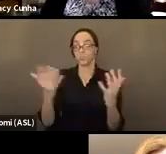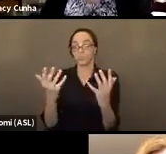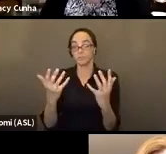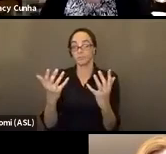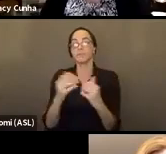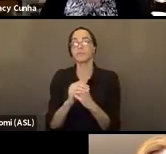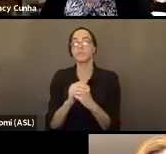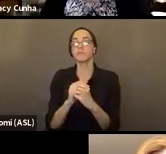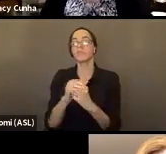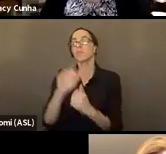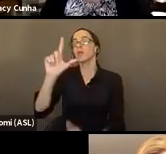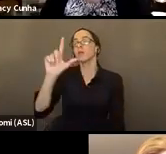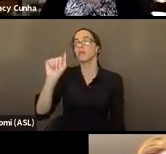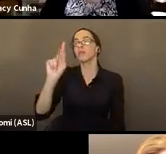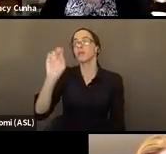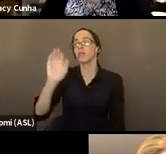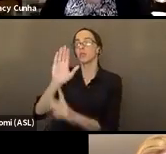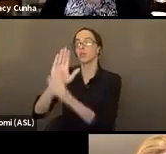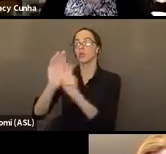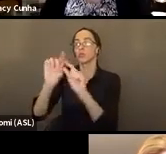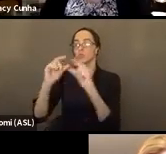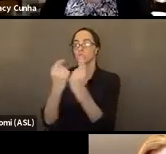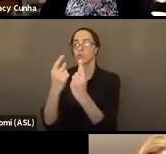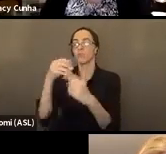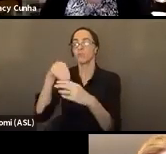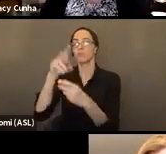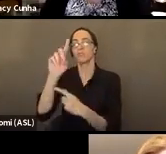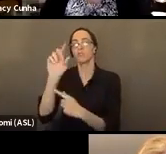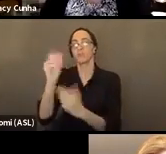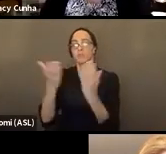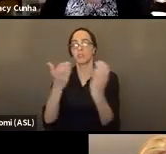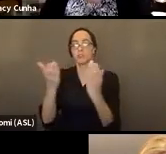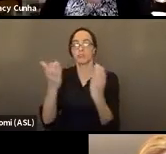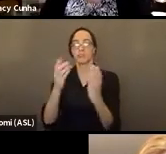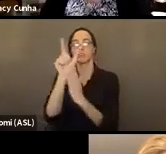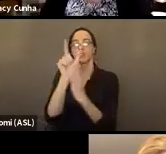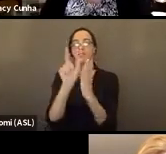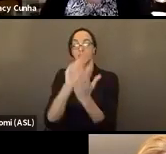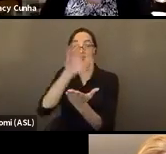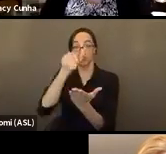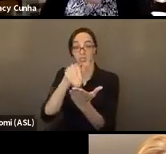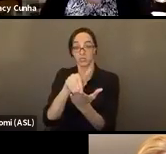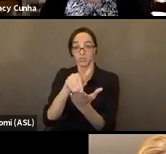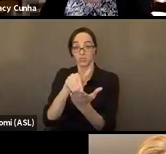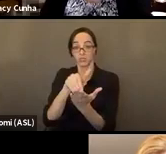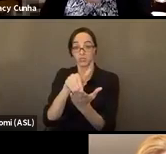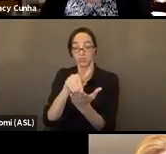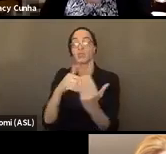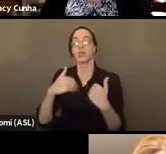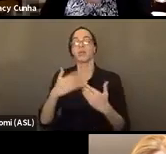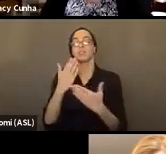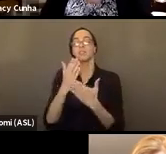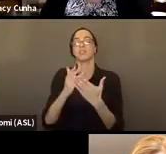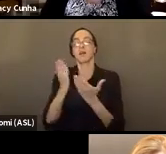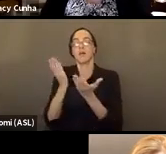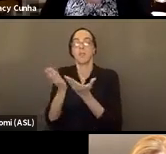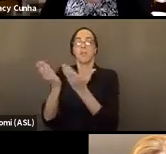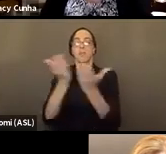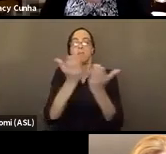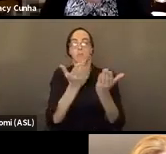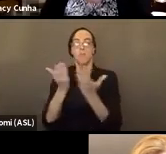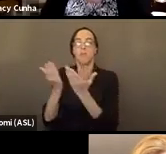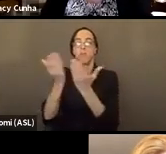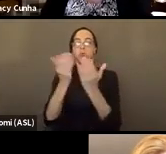services and legal center who has some portable power generators that are available and there's a